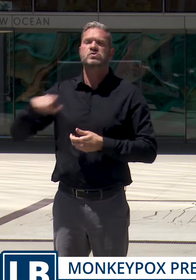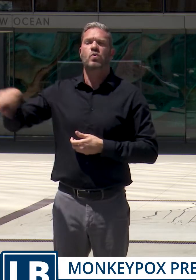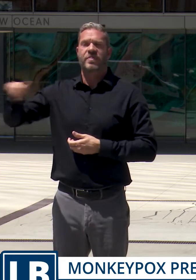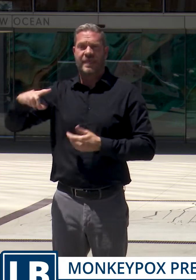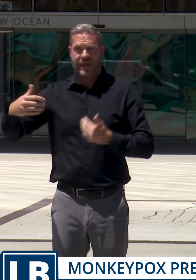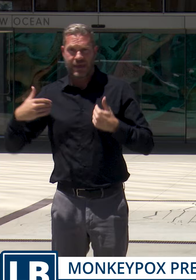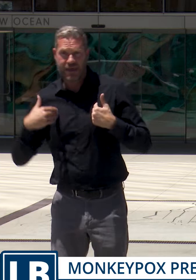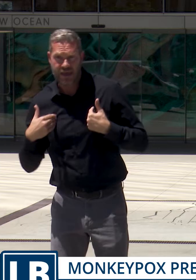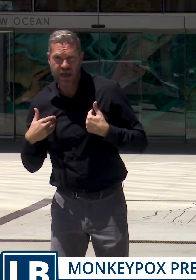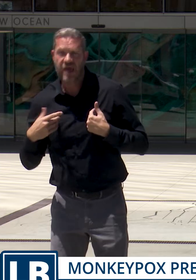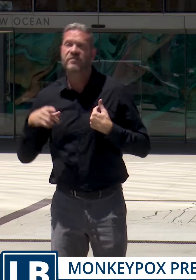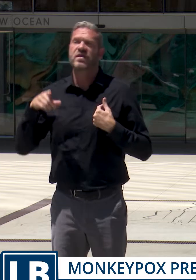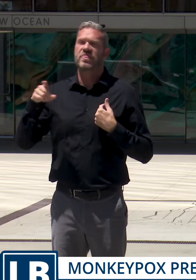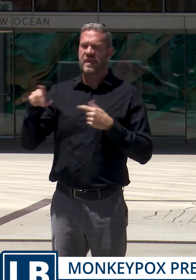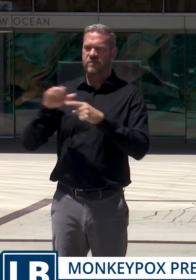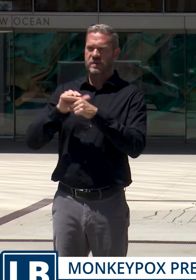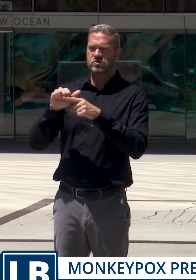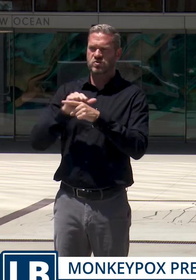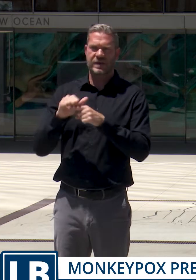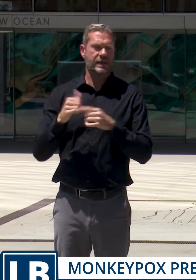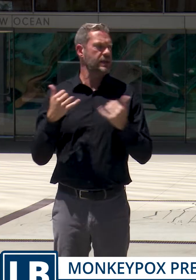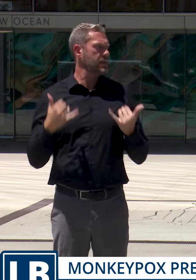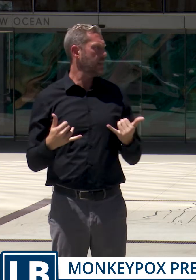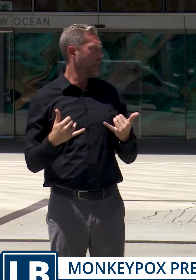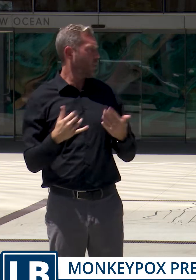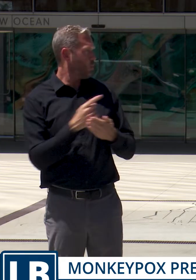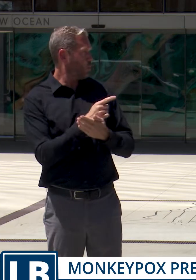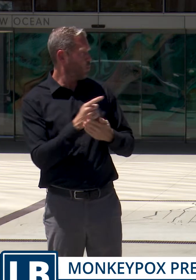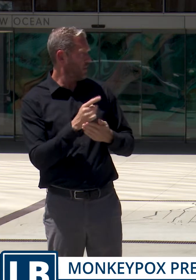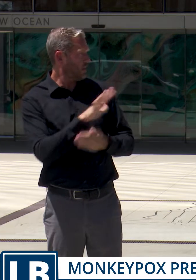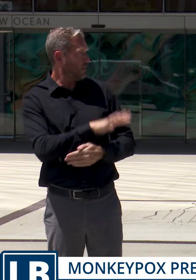they've been undergoing training now i believe for the last week or so where they have been